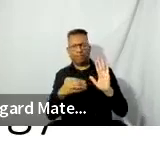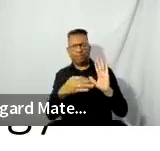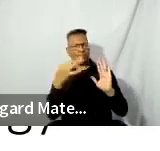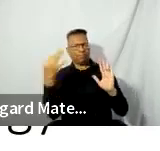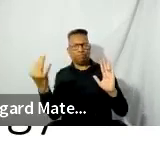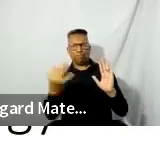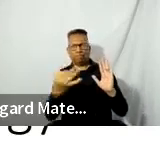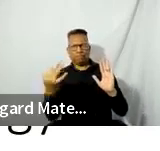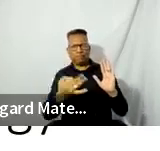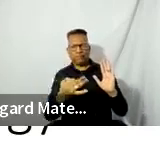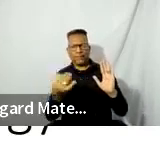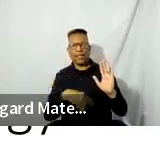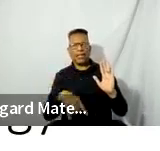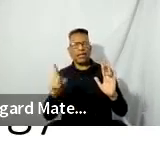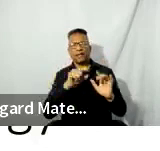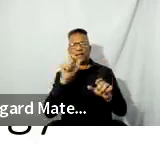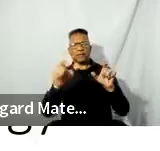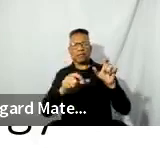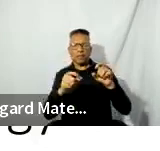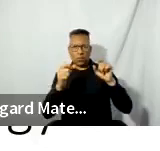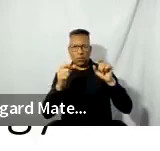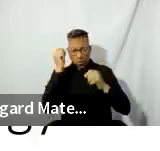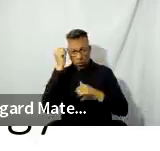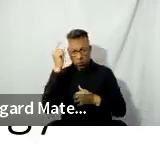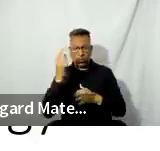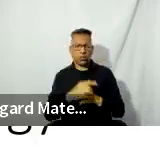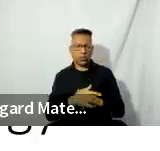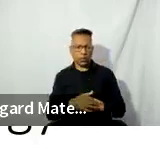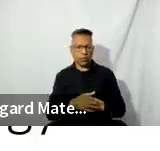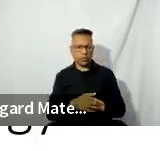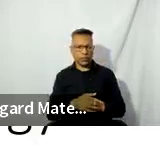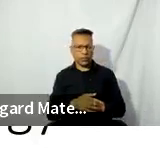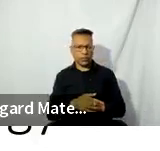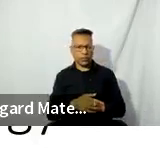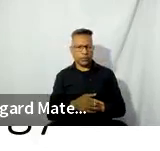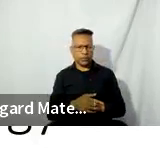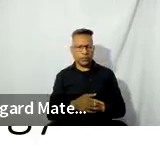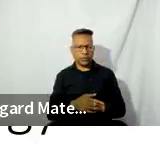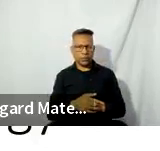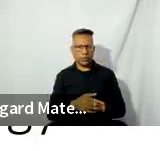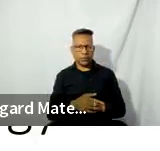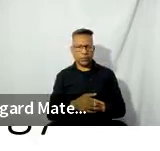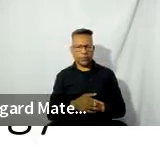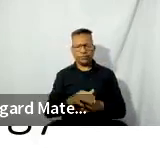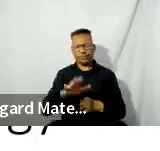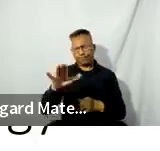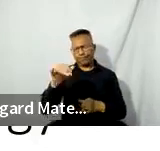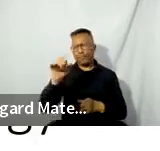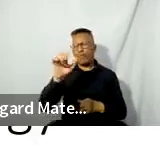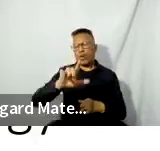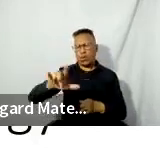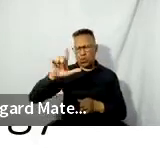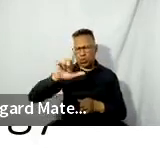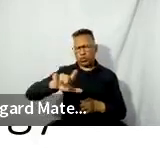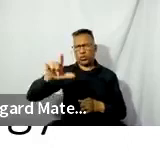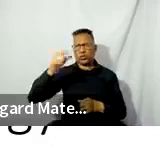developmental cool. Much but of course Much but of course his approach